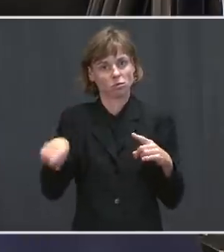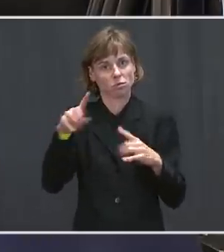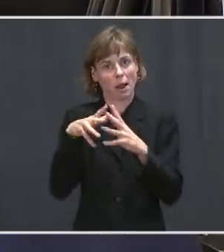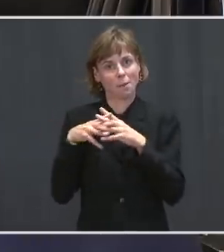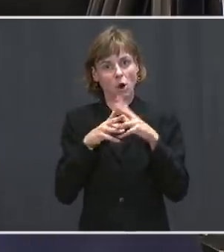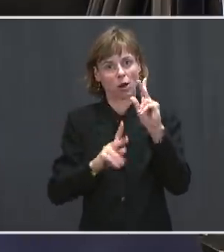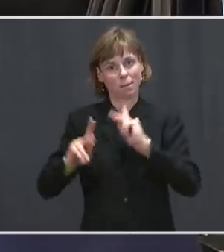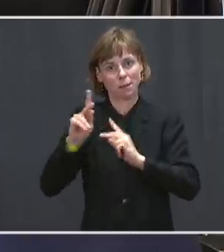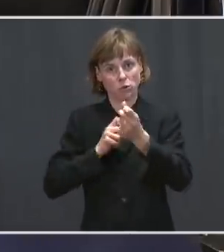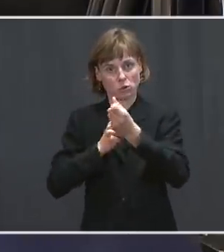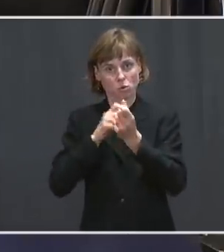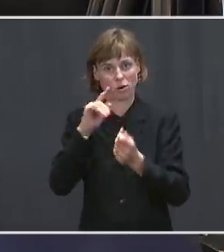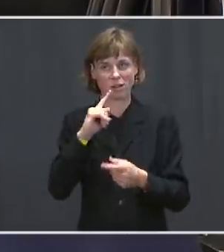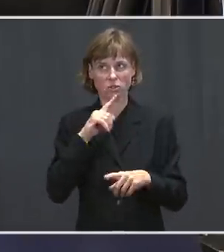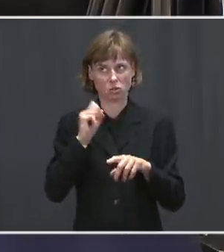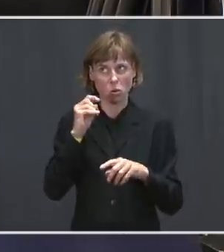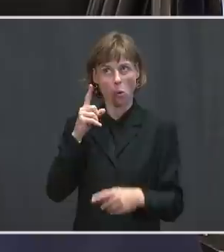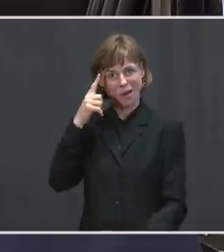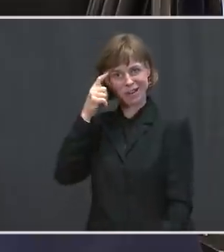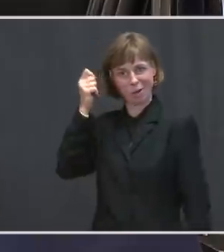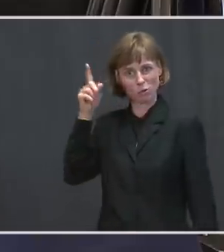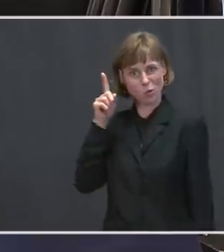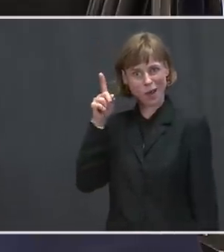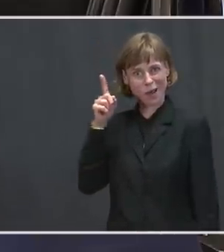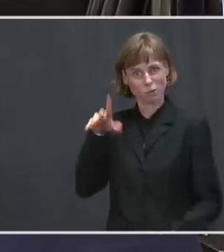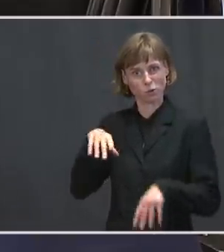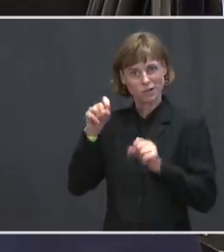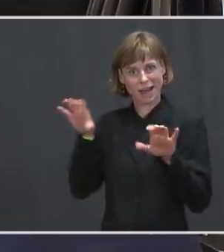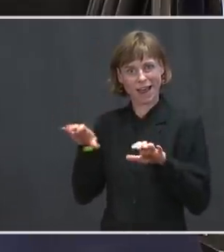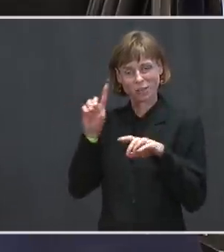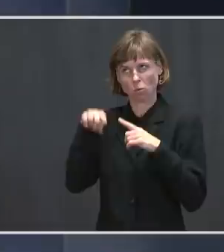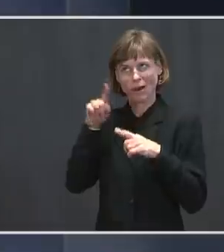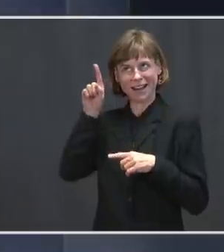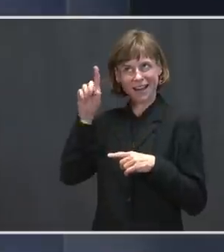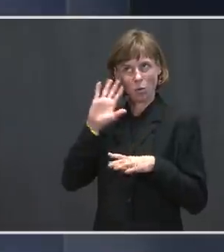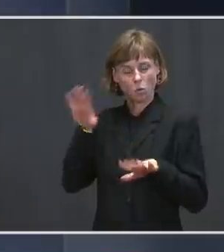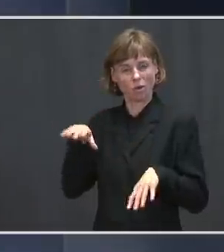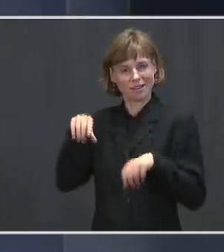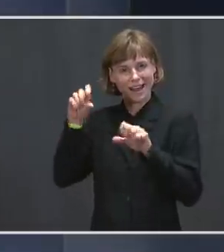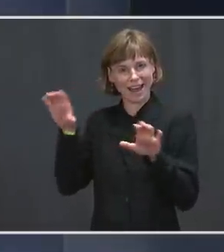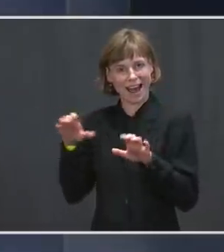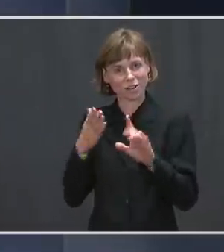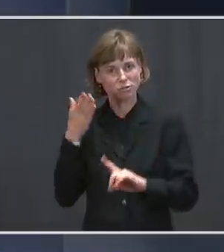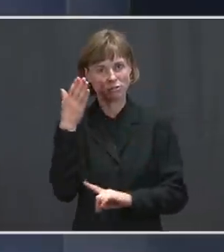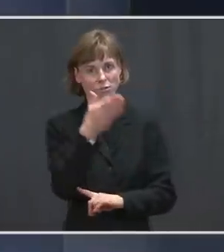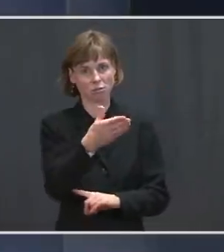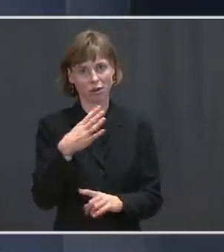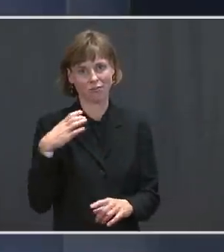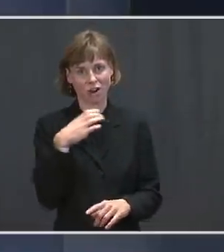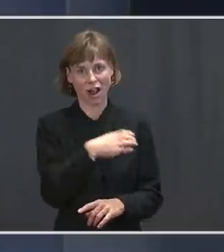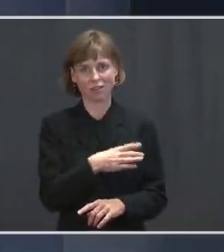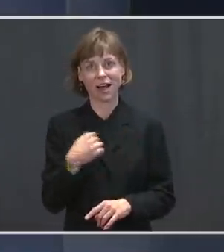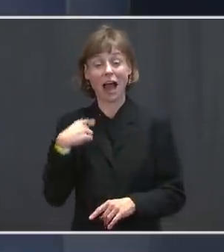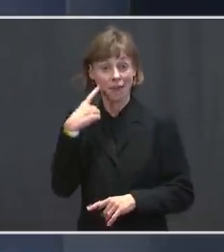for there to be action. When would he take action and put some proposal before congress? Ms. Psaki: Well, I think we have a couple of proposals currently before Congress,